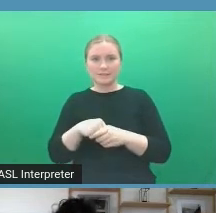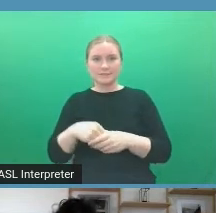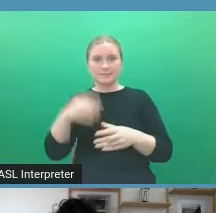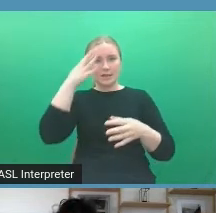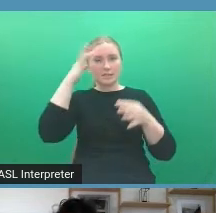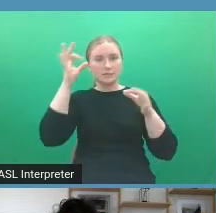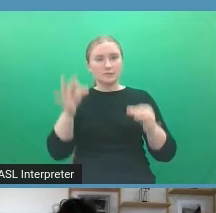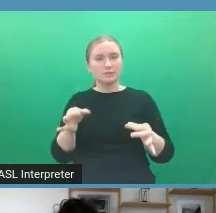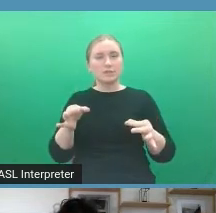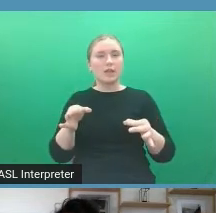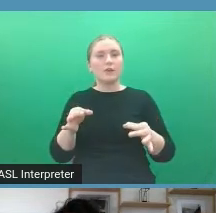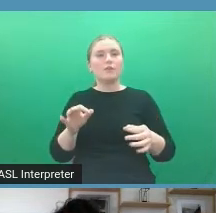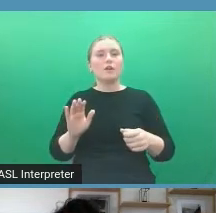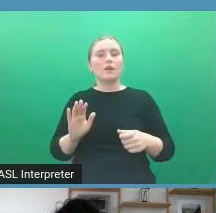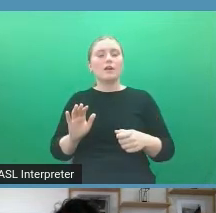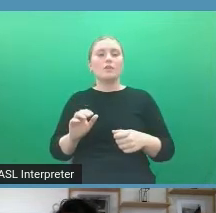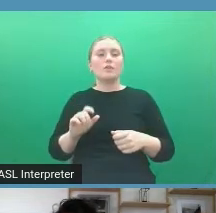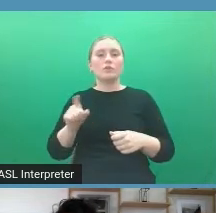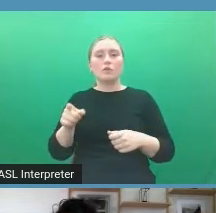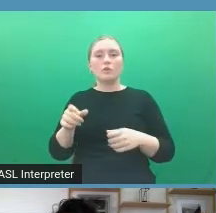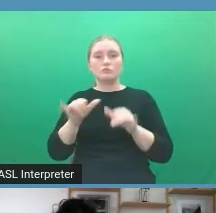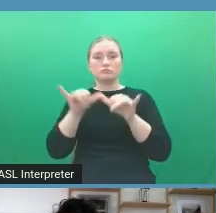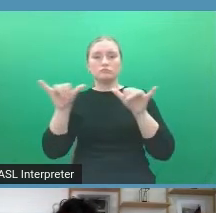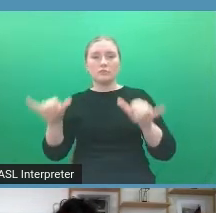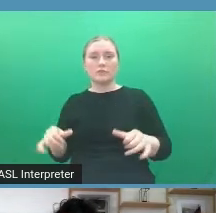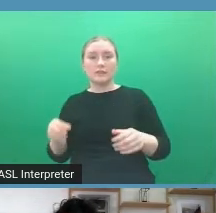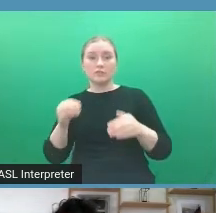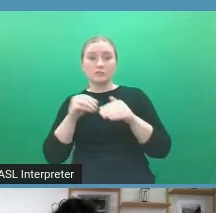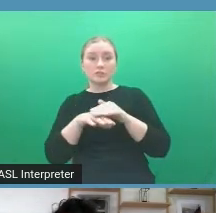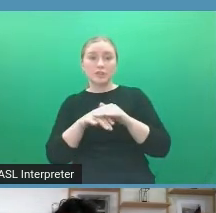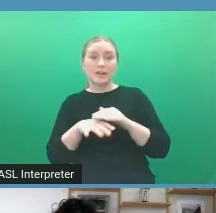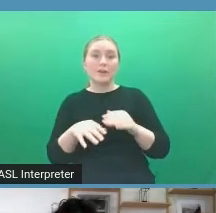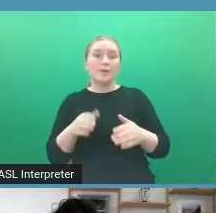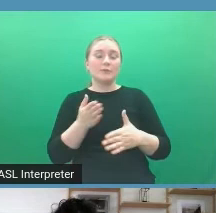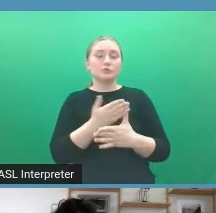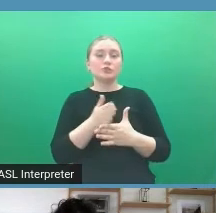the nature of those systems, how they share information with one another or share information